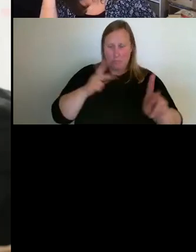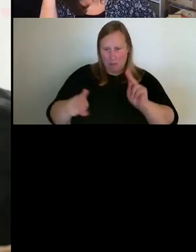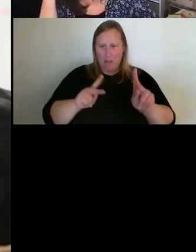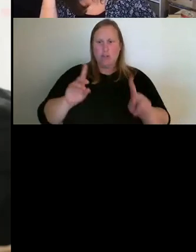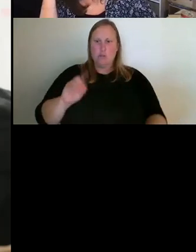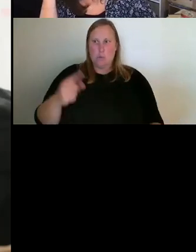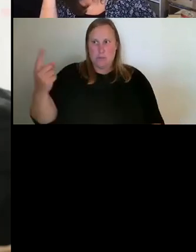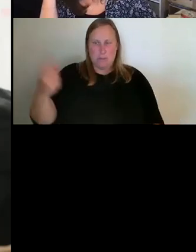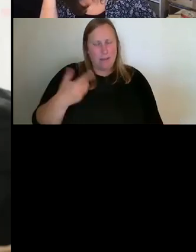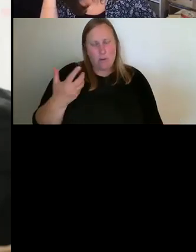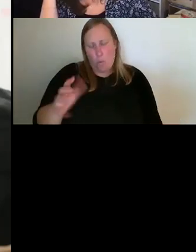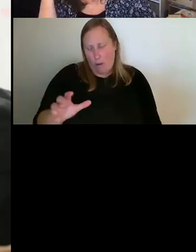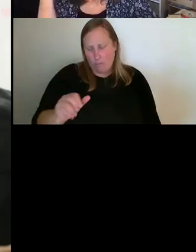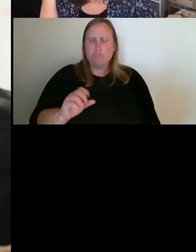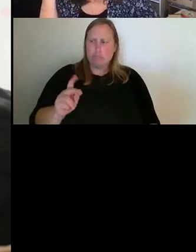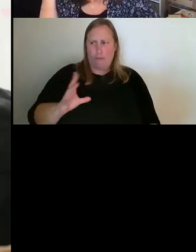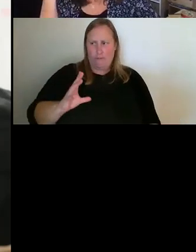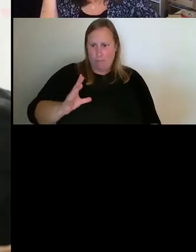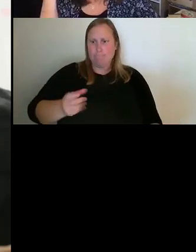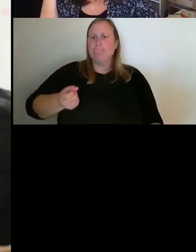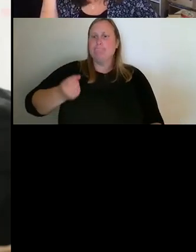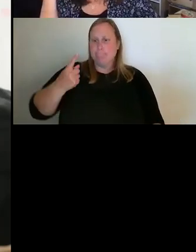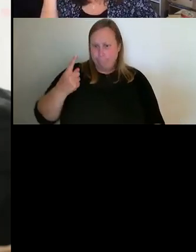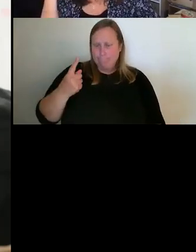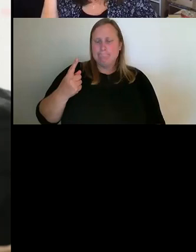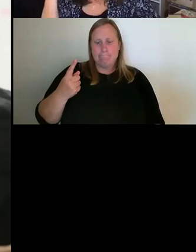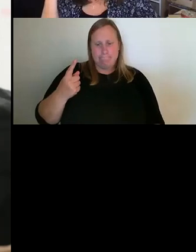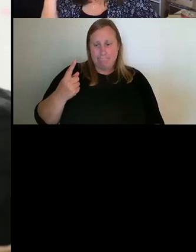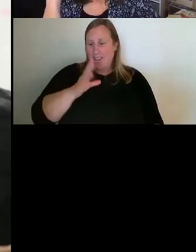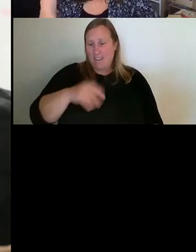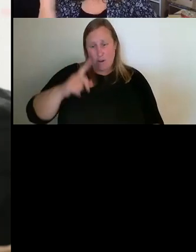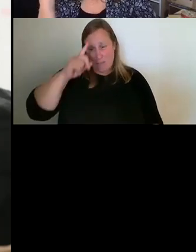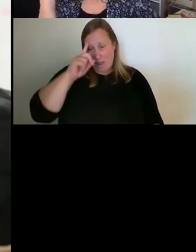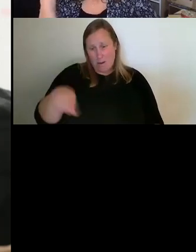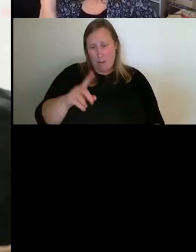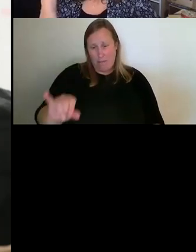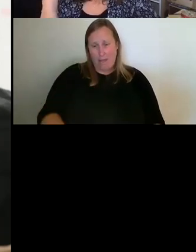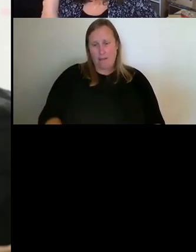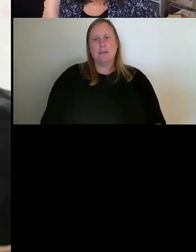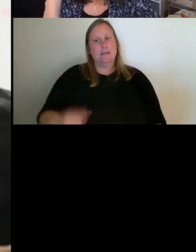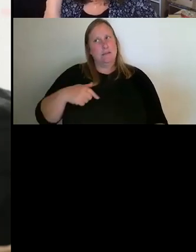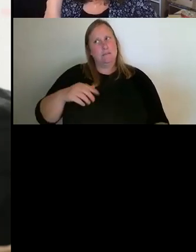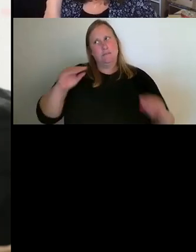It was a lightbulb moment for me. I never thought of it before. She has taught me so many things.